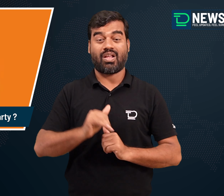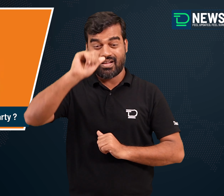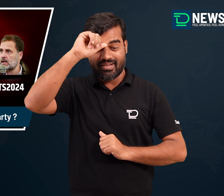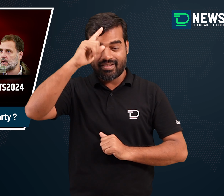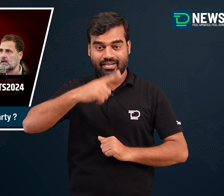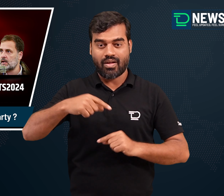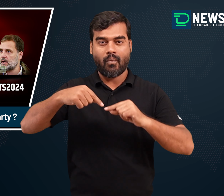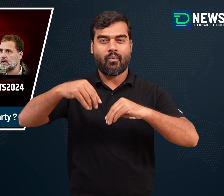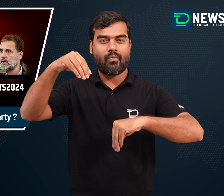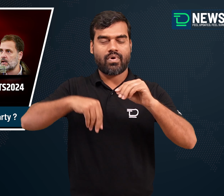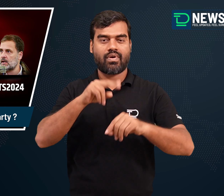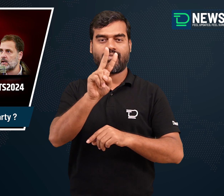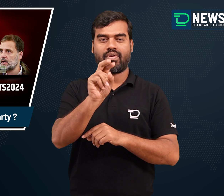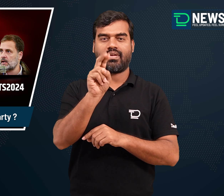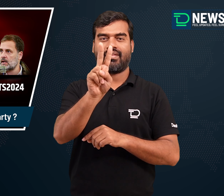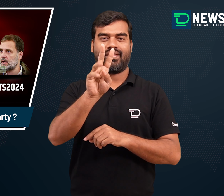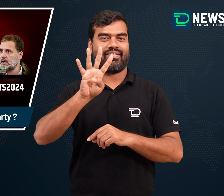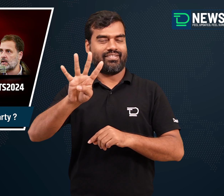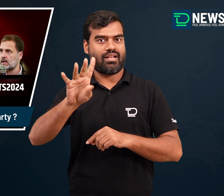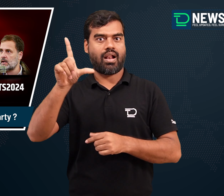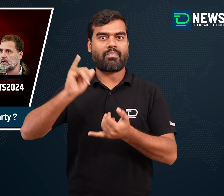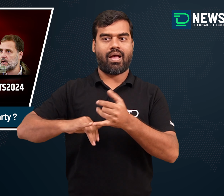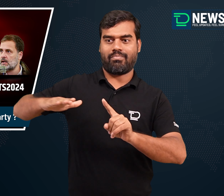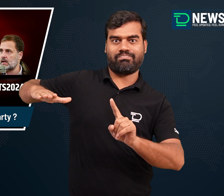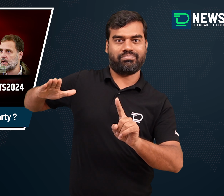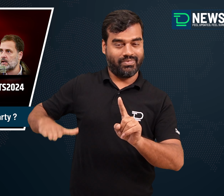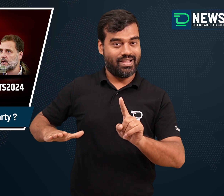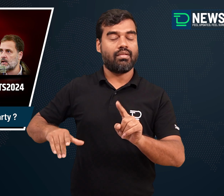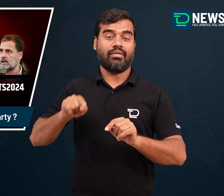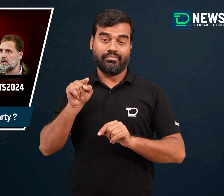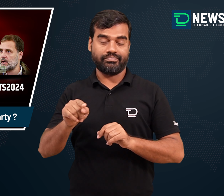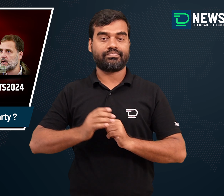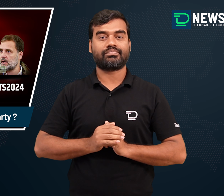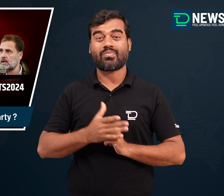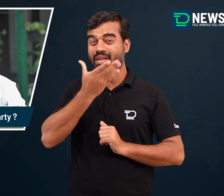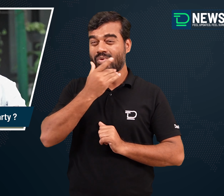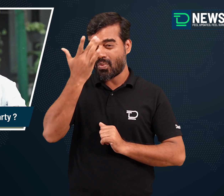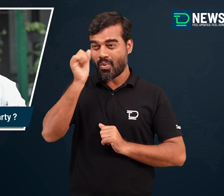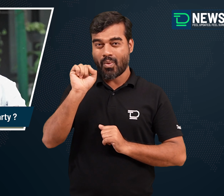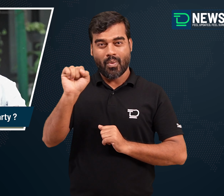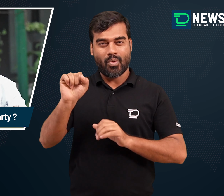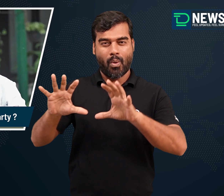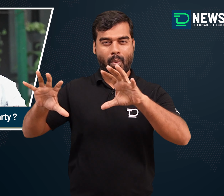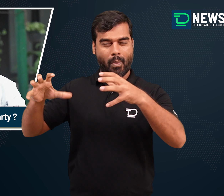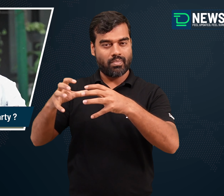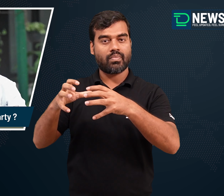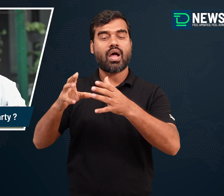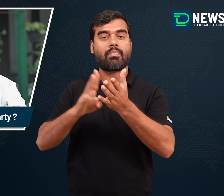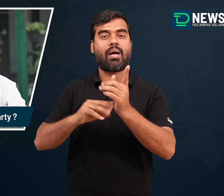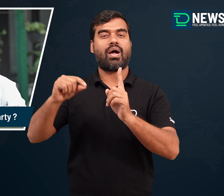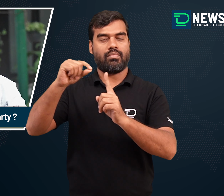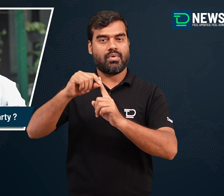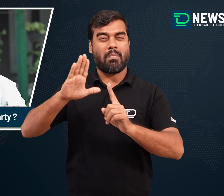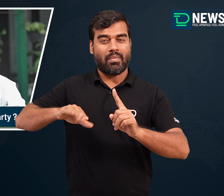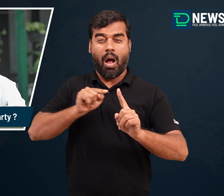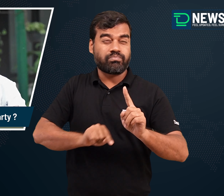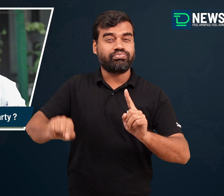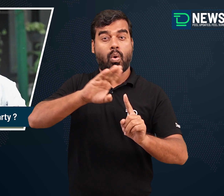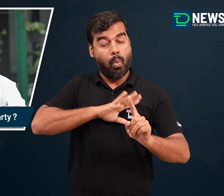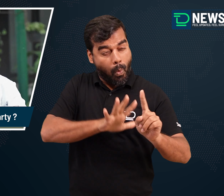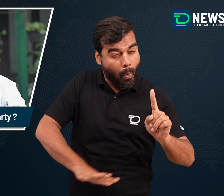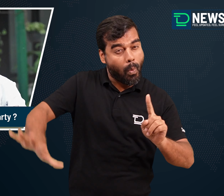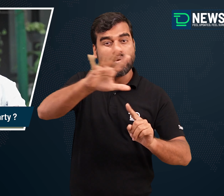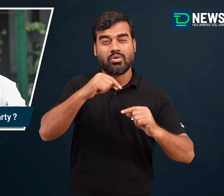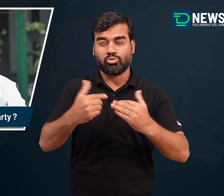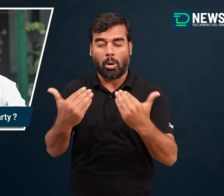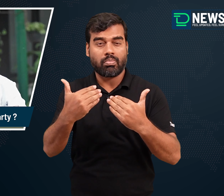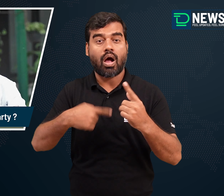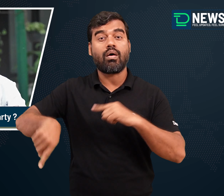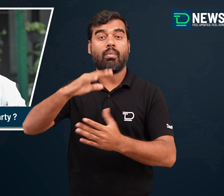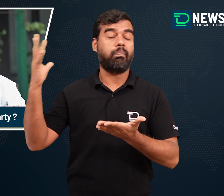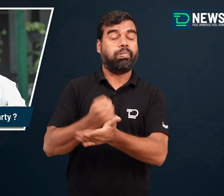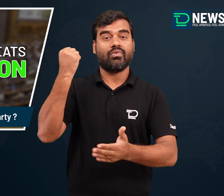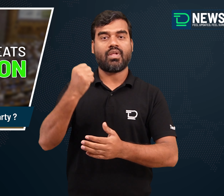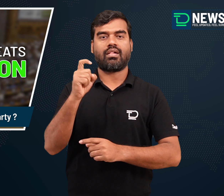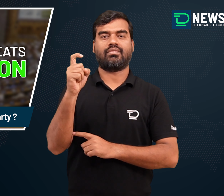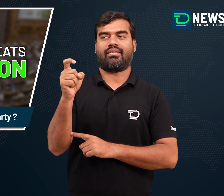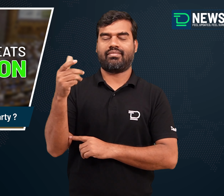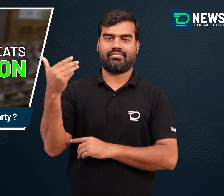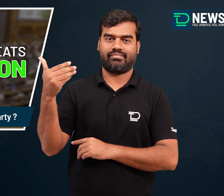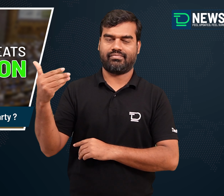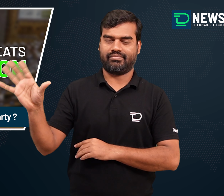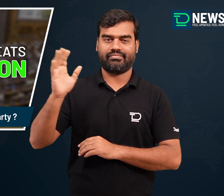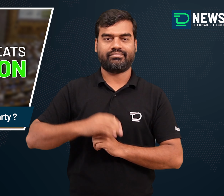In the 2024 election, Shinde-led Shiv Sena won 7 seats,